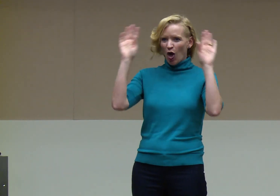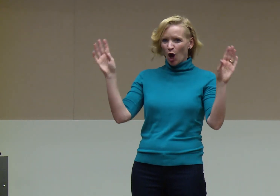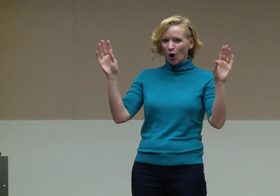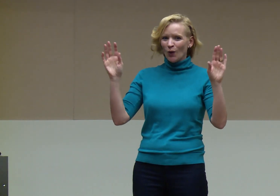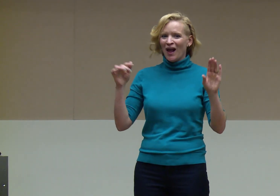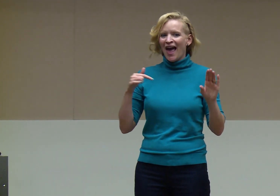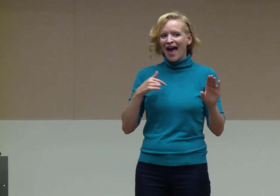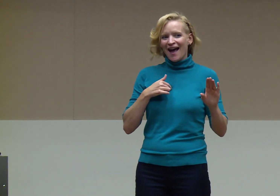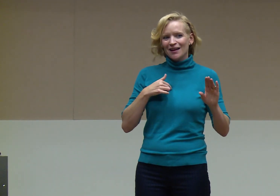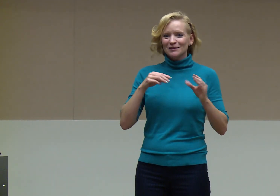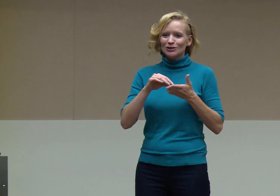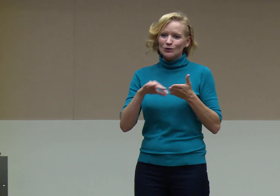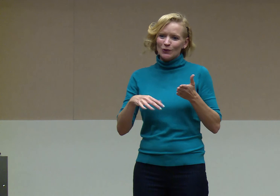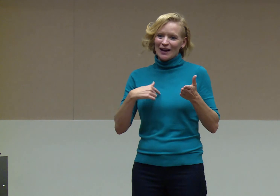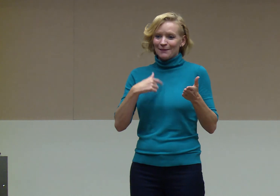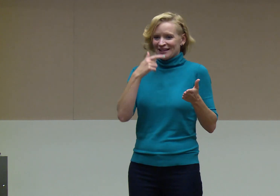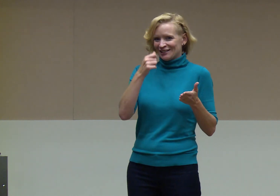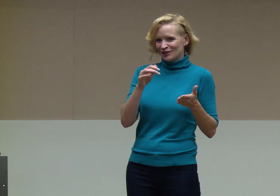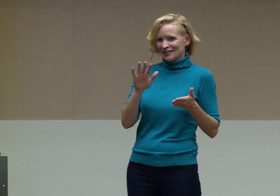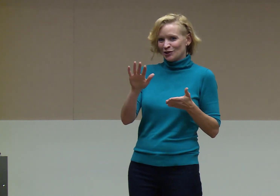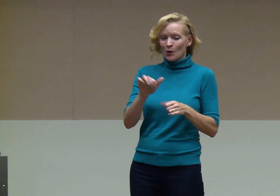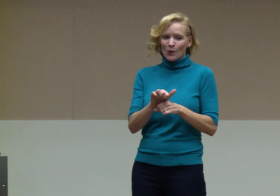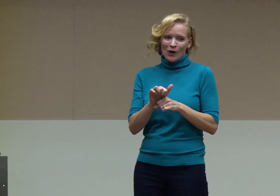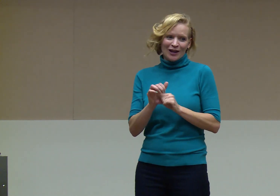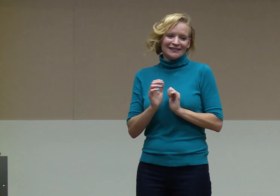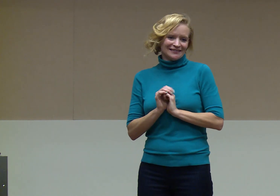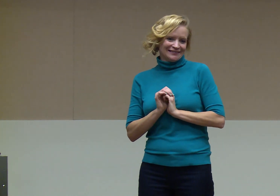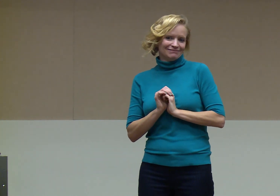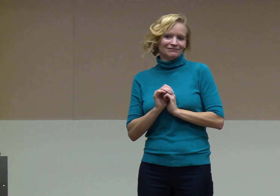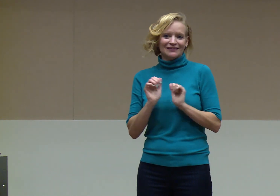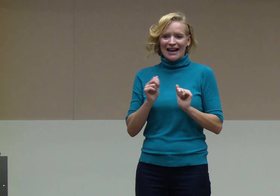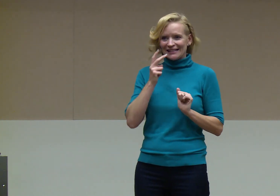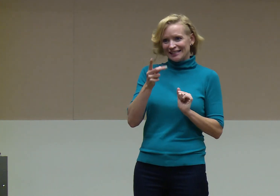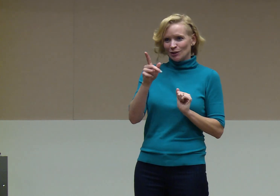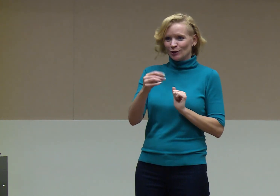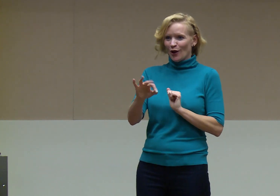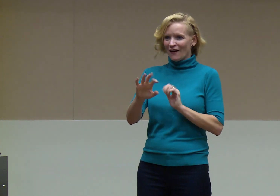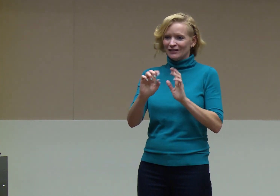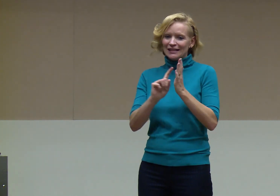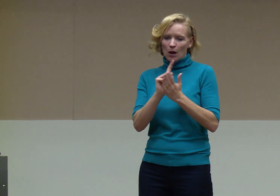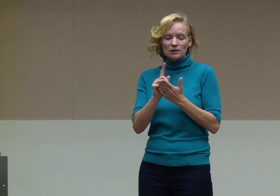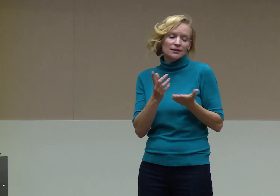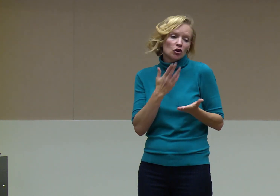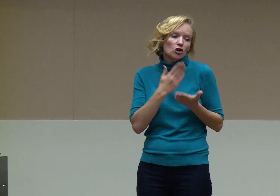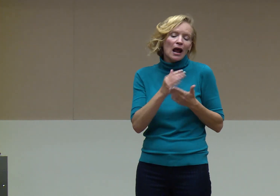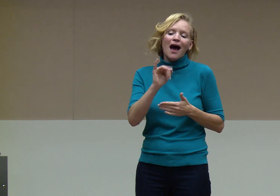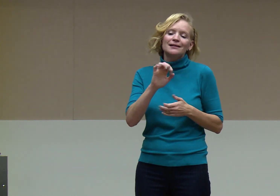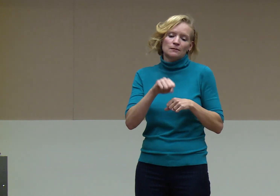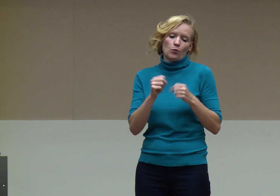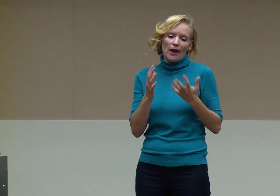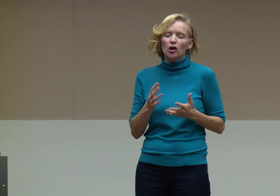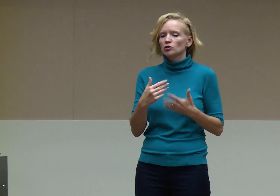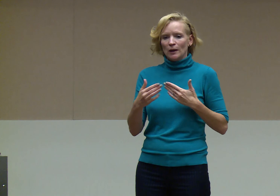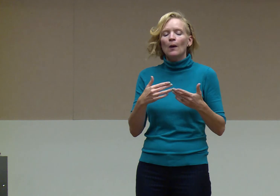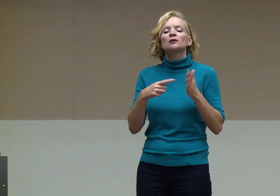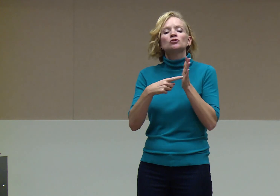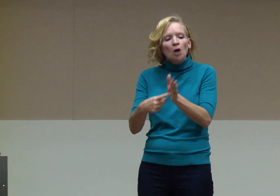Just opening with a nice, "Hello, I'm a student "that is interested in working with you. "Could I visit during office hours?" It's a great ice breaker,